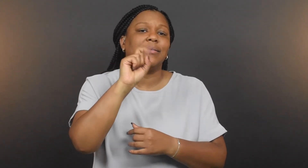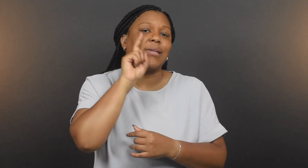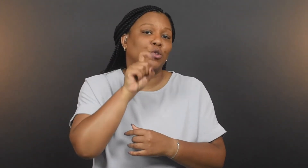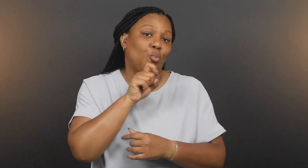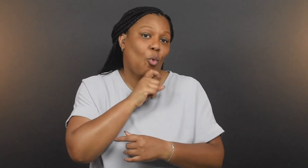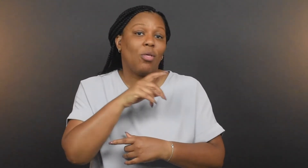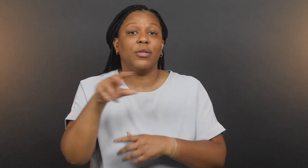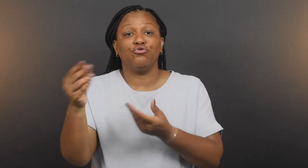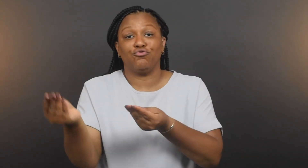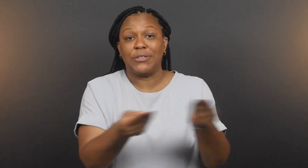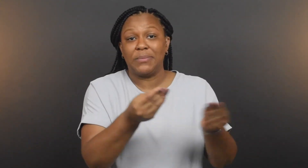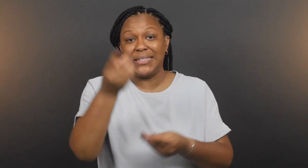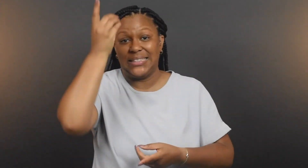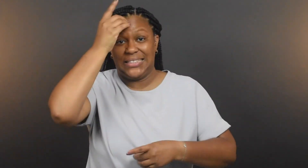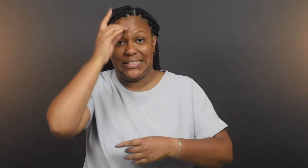a sexually transmitted disease.